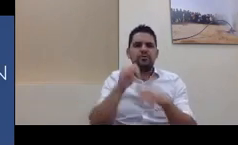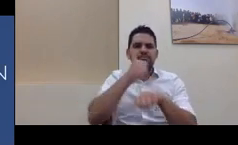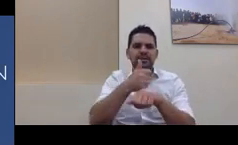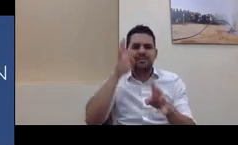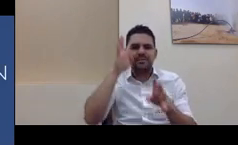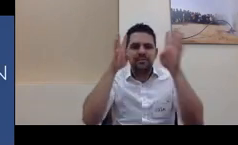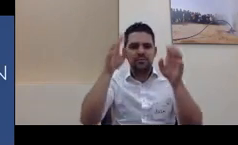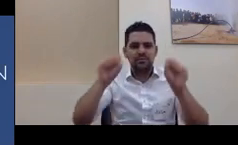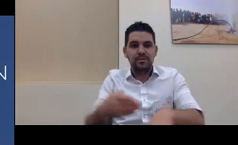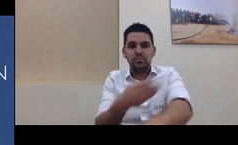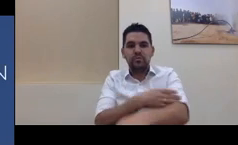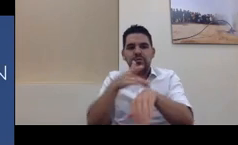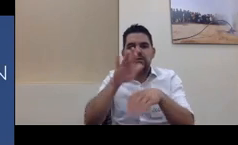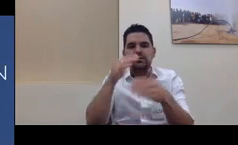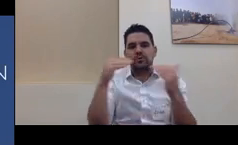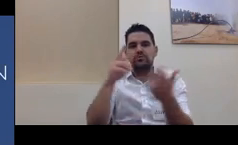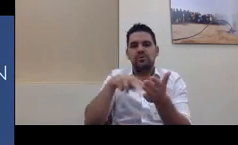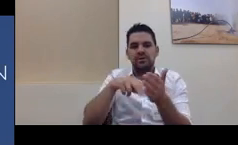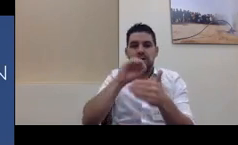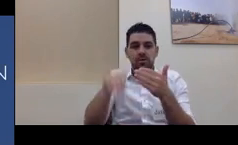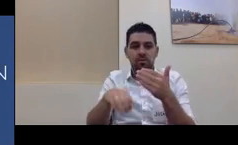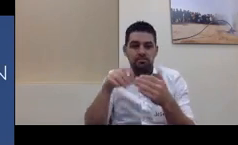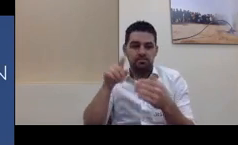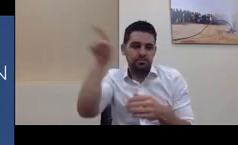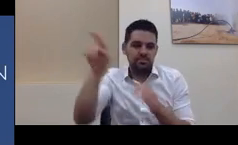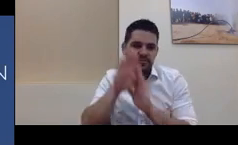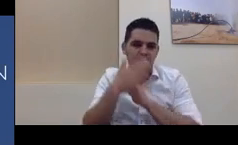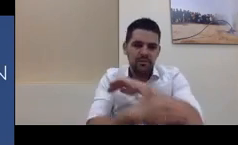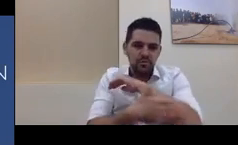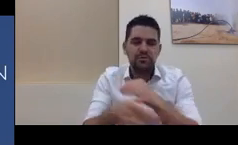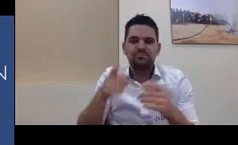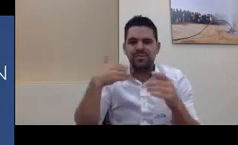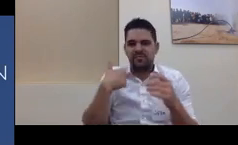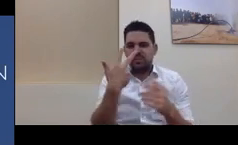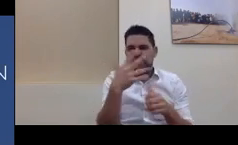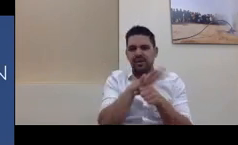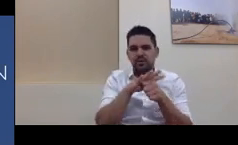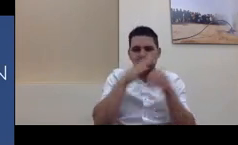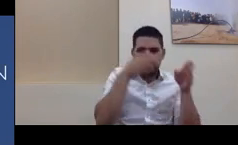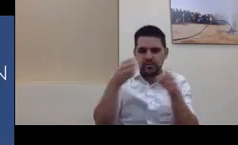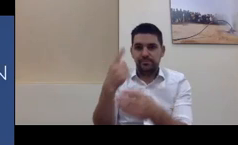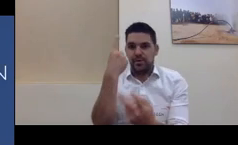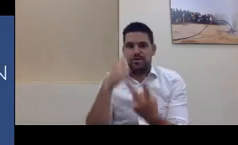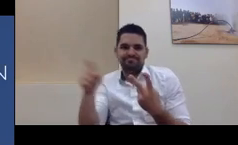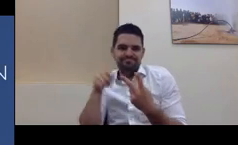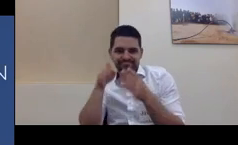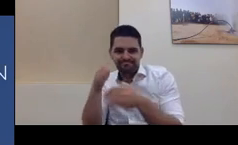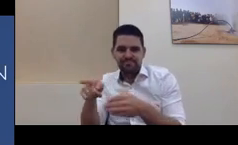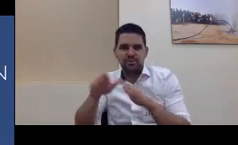technology based innovations to improve early grade reading outcomes in developing countries. We have three areas of focus.